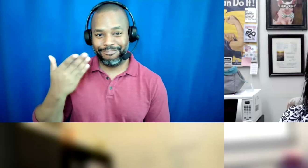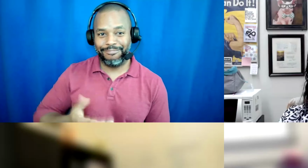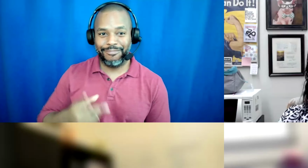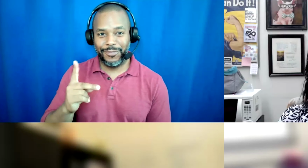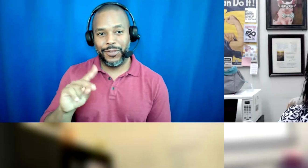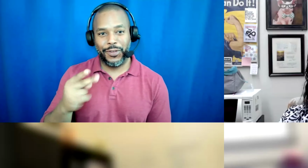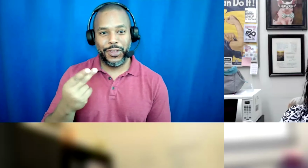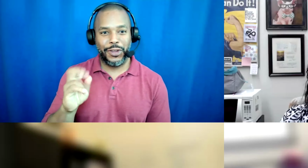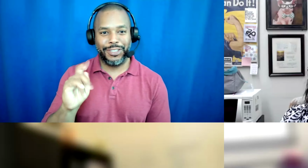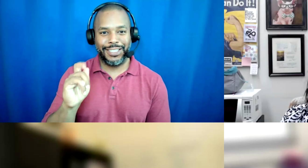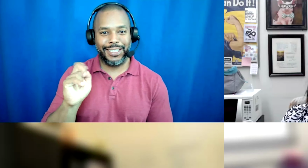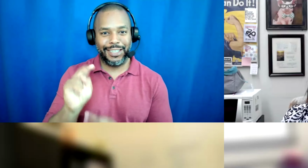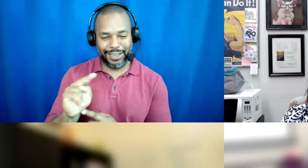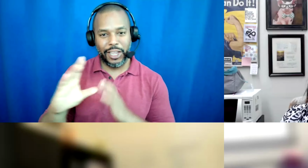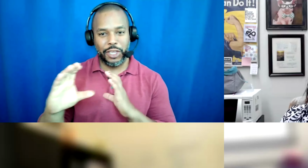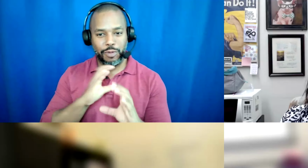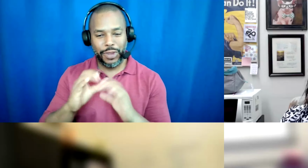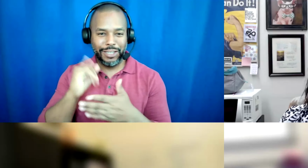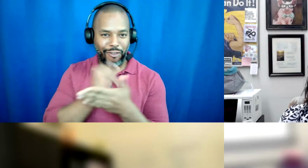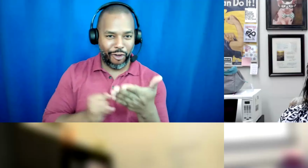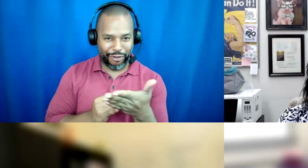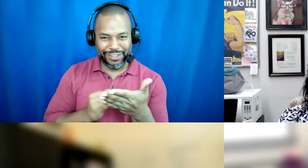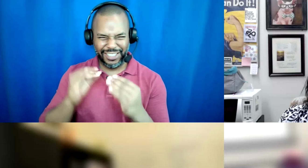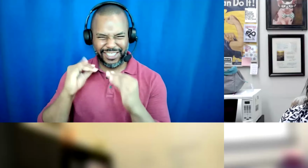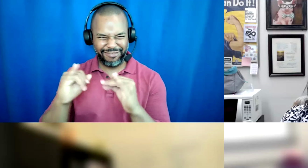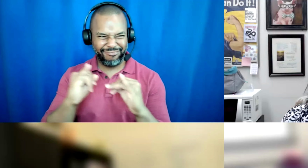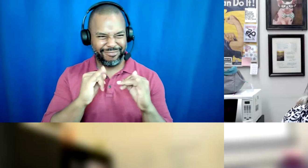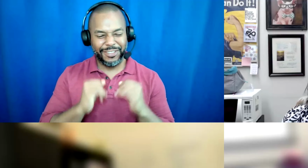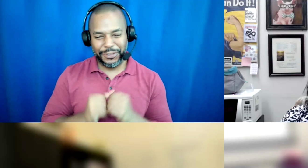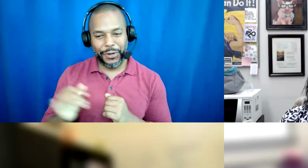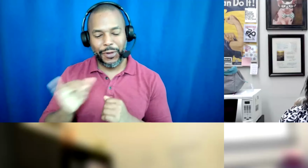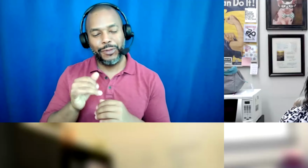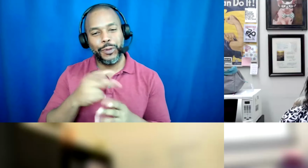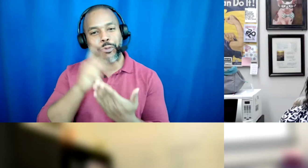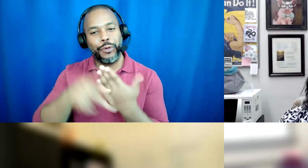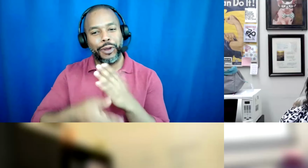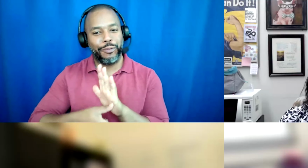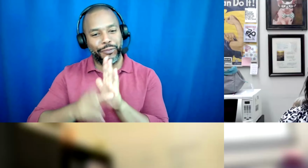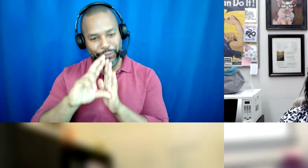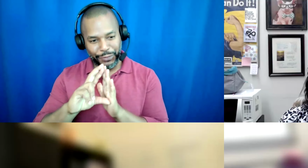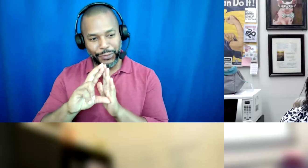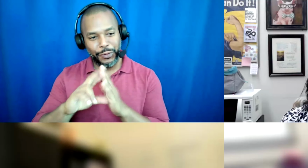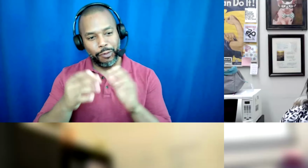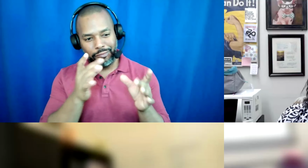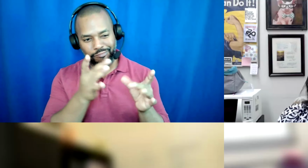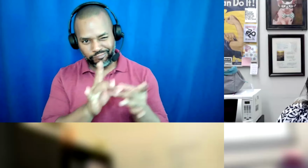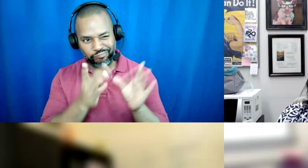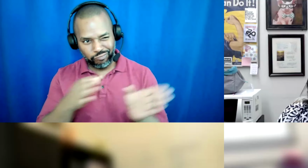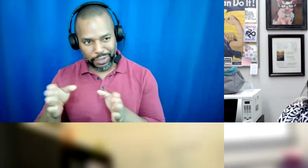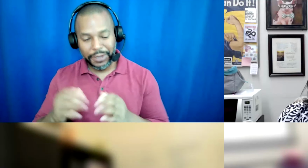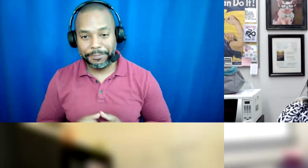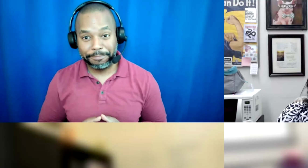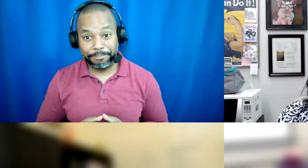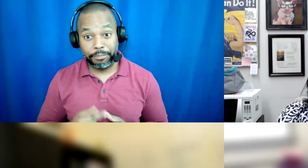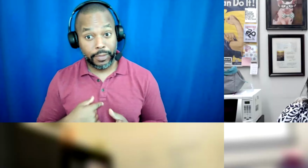I'm a communication arts instructor and the program review coordinator at Fresno City. So this morning we're going to,